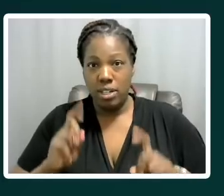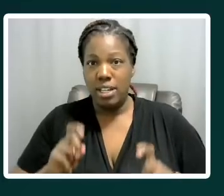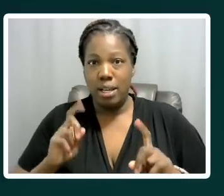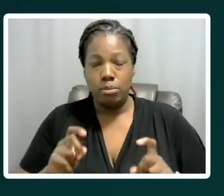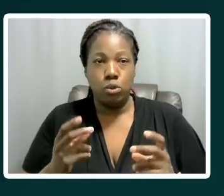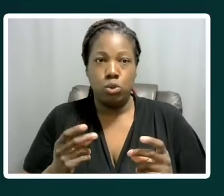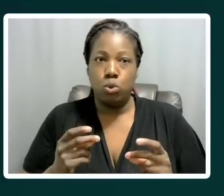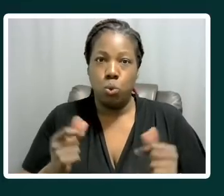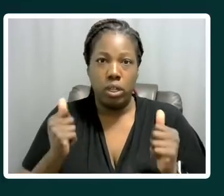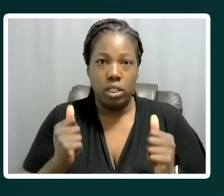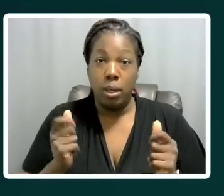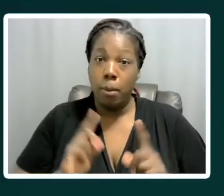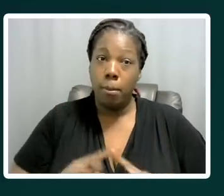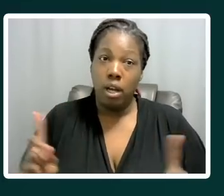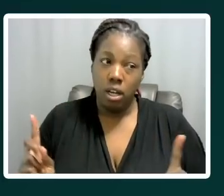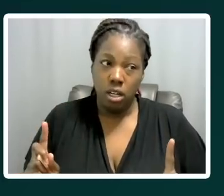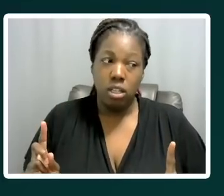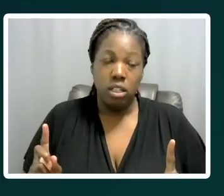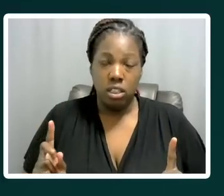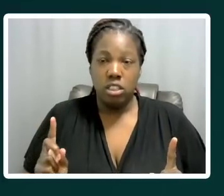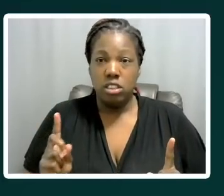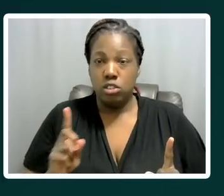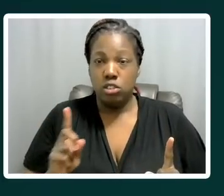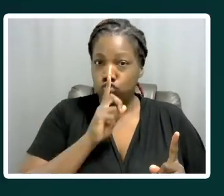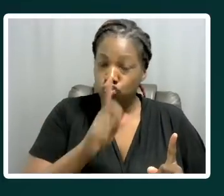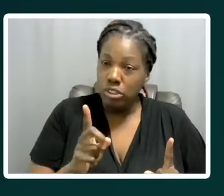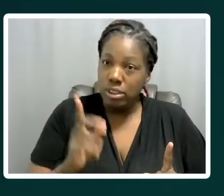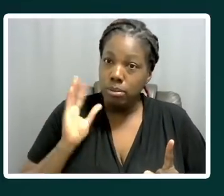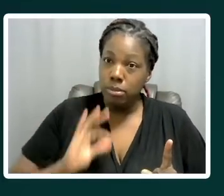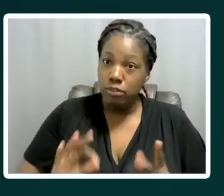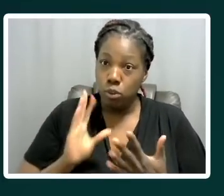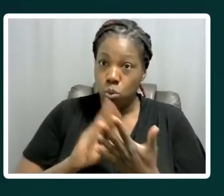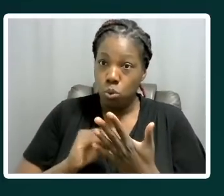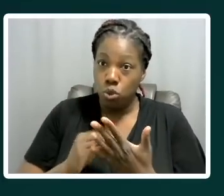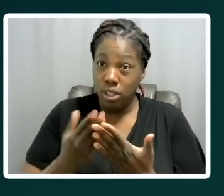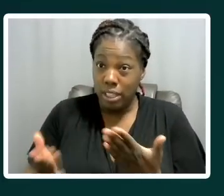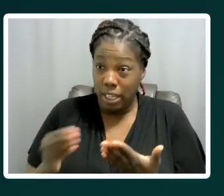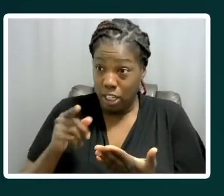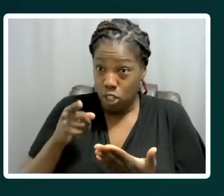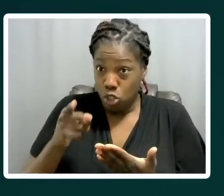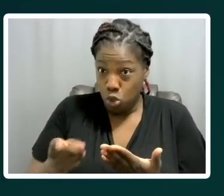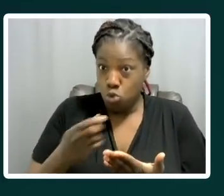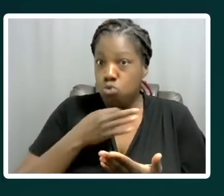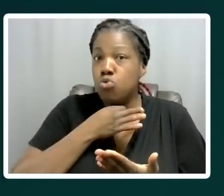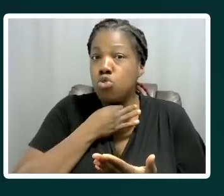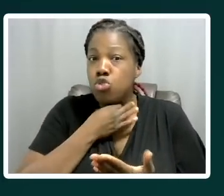but it also is a very useful learning tool. If you are curious about getting into programming,